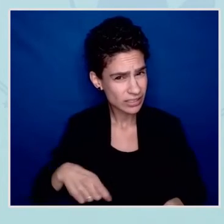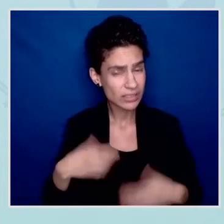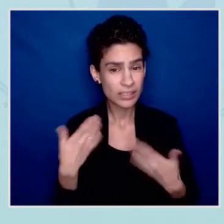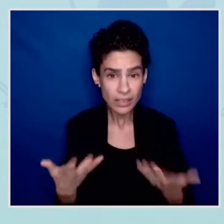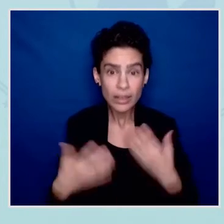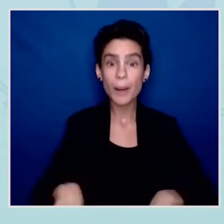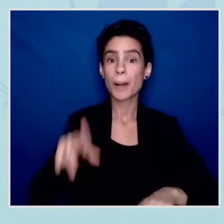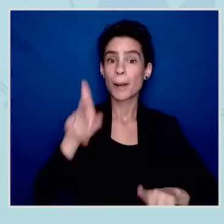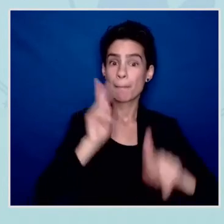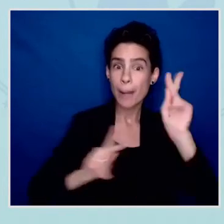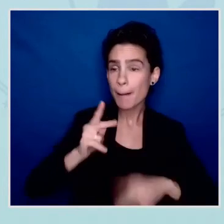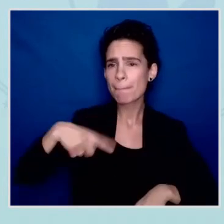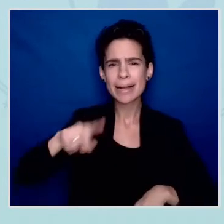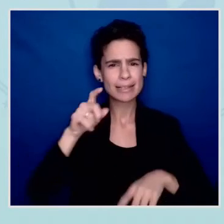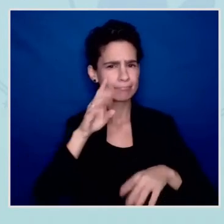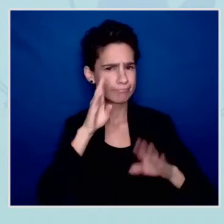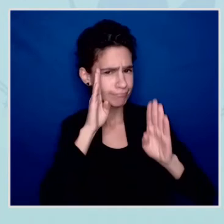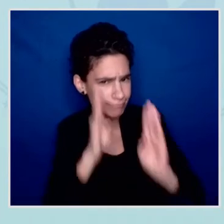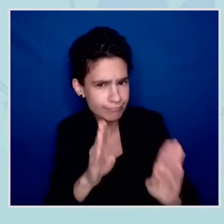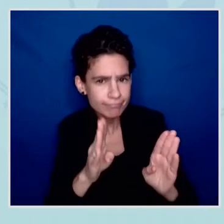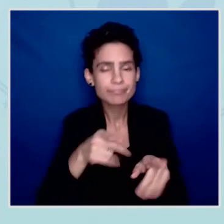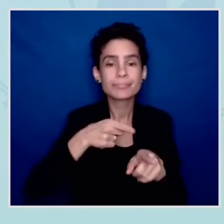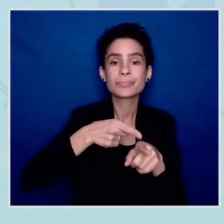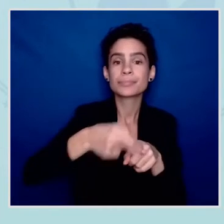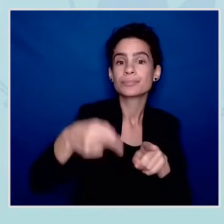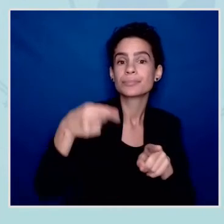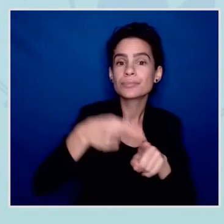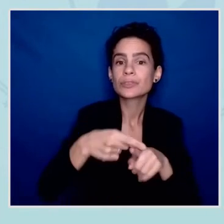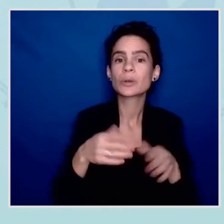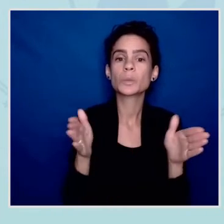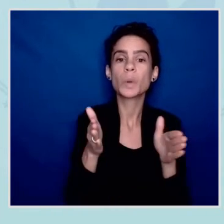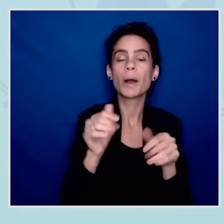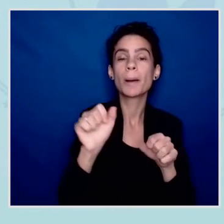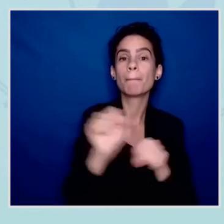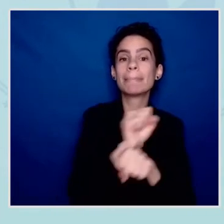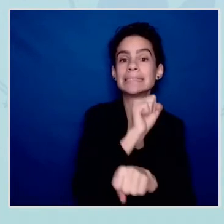THEY ARE ENTITLED TO AT LEAST A